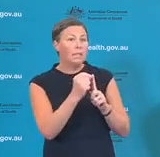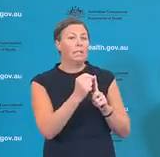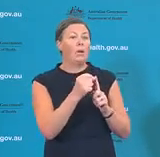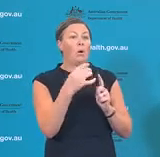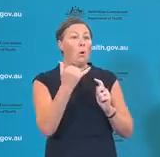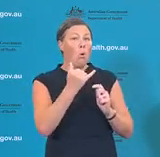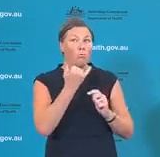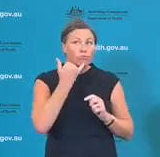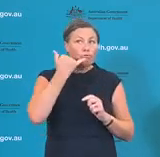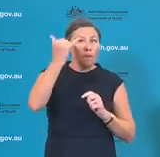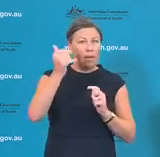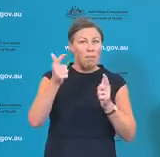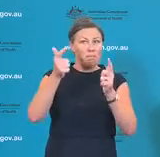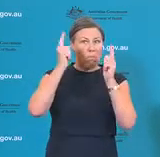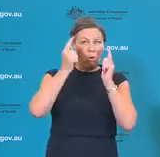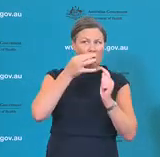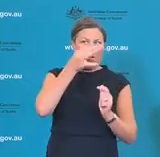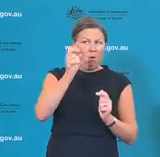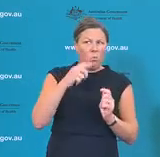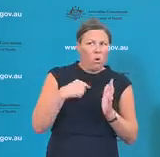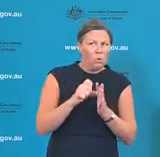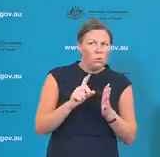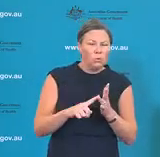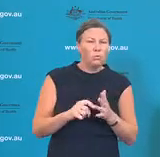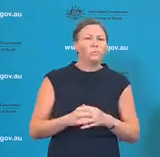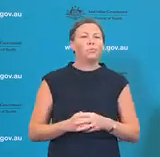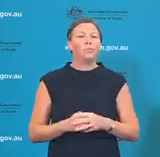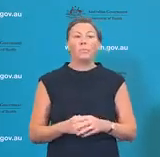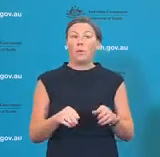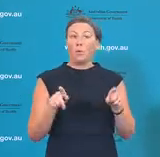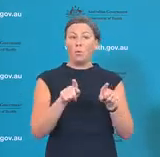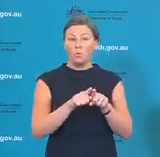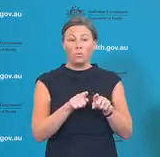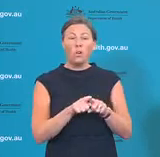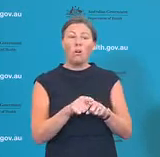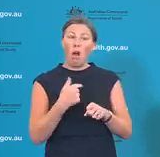about what you should do. And again to health care workers I remind you that